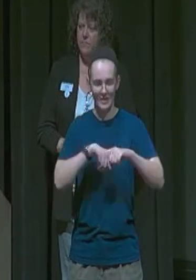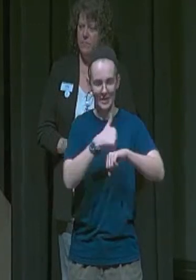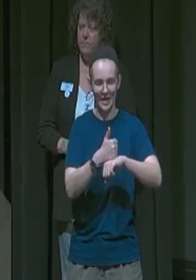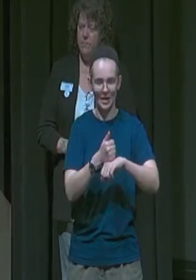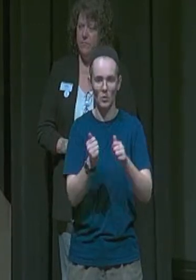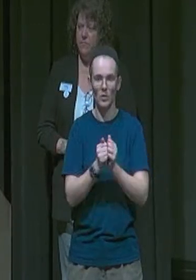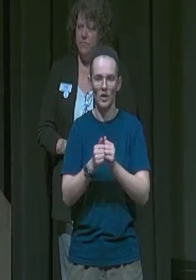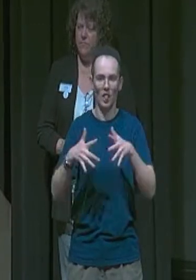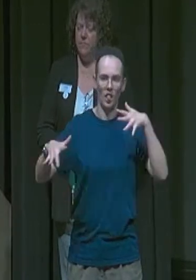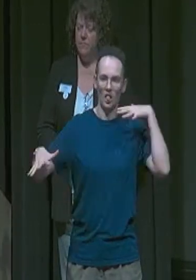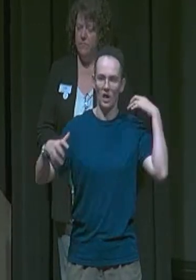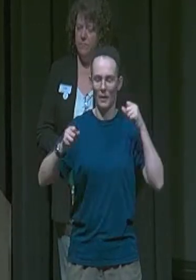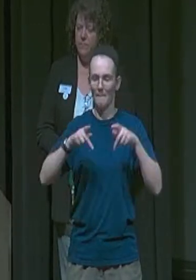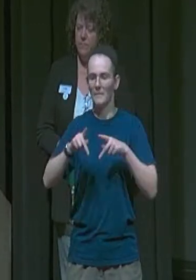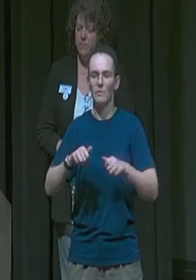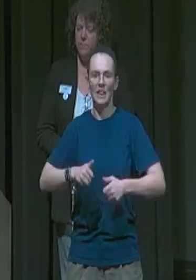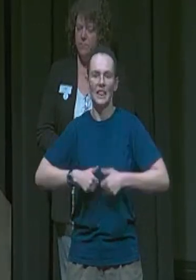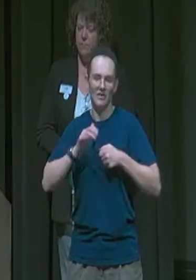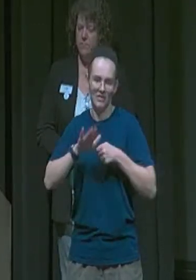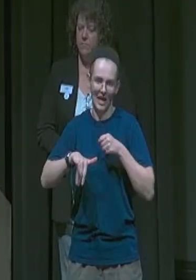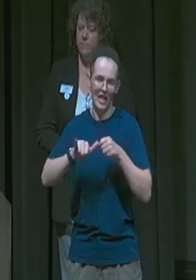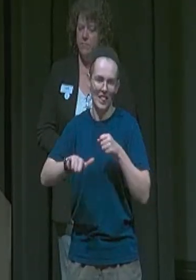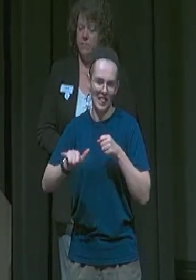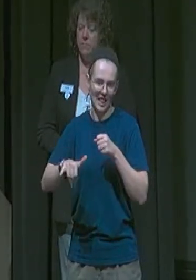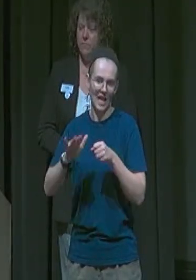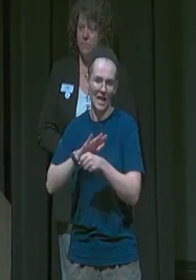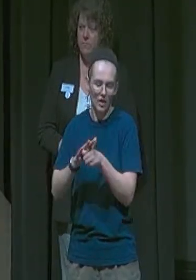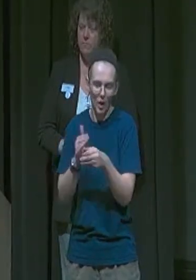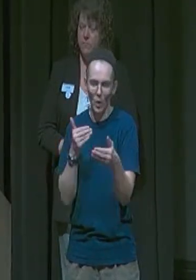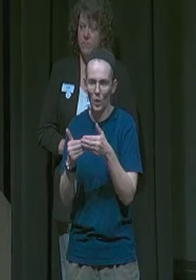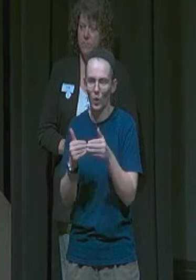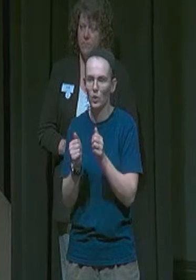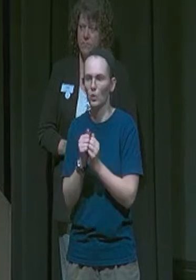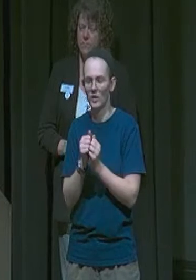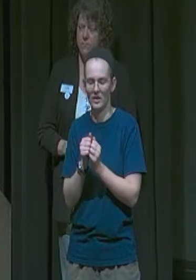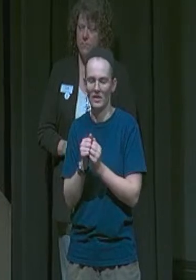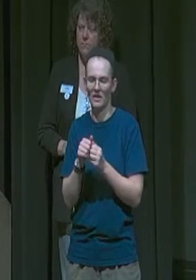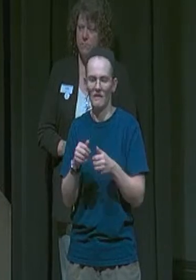nuisance to folks that are living uh close to you know there's a few primary residents that